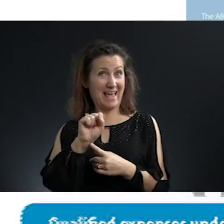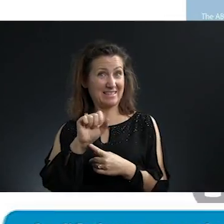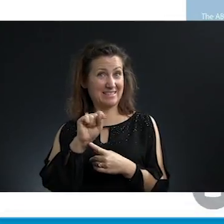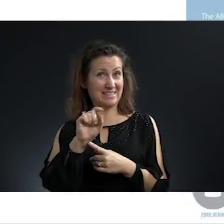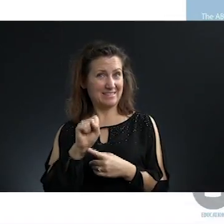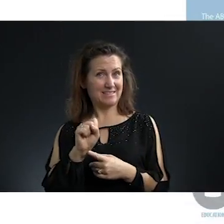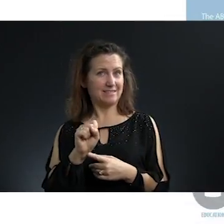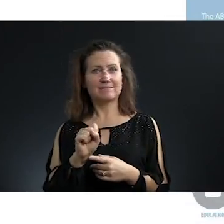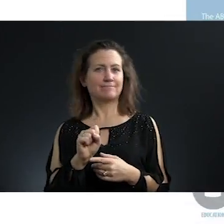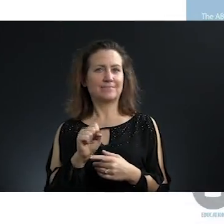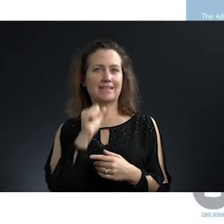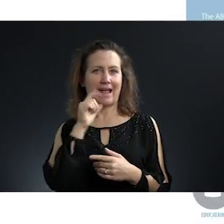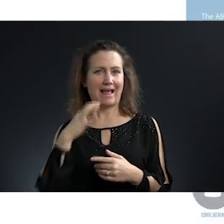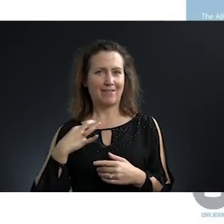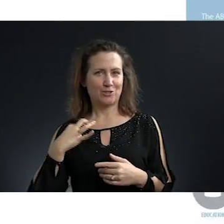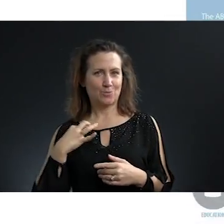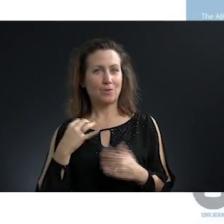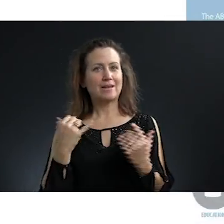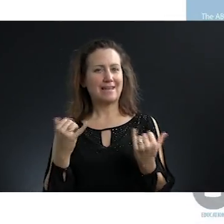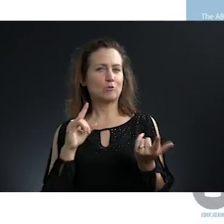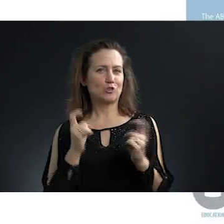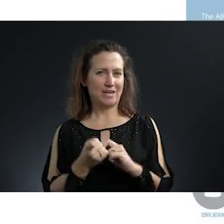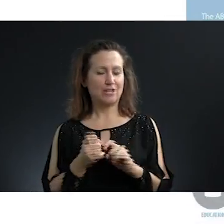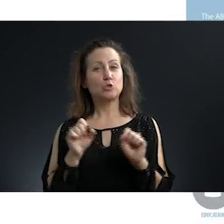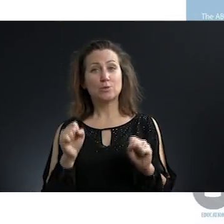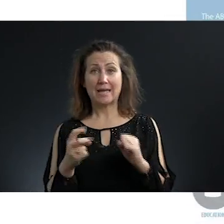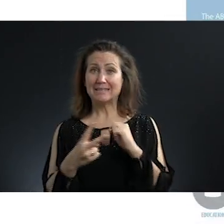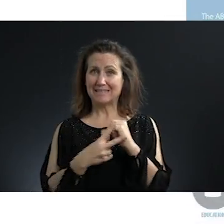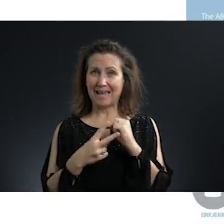education housing transportation